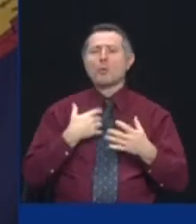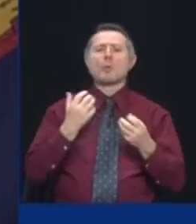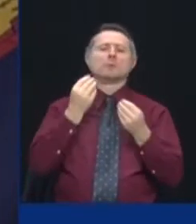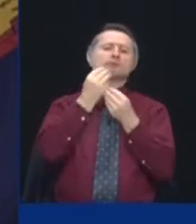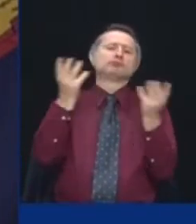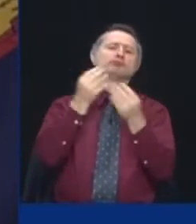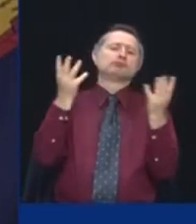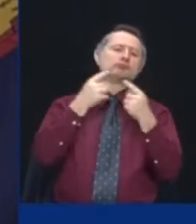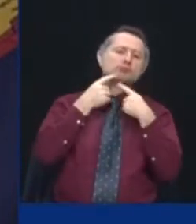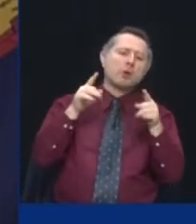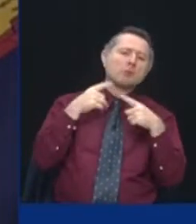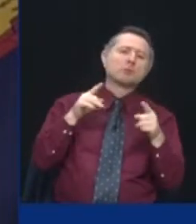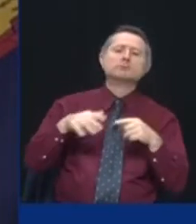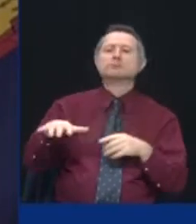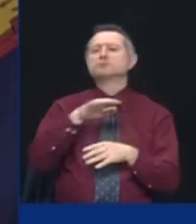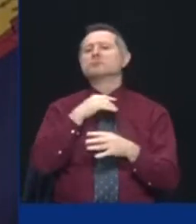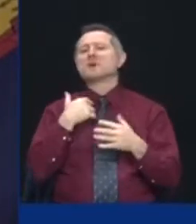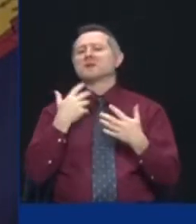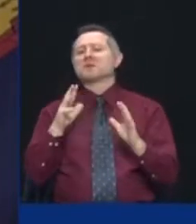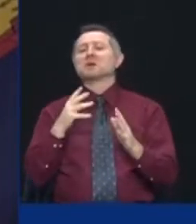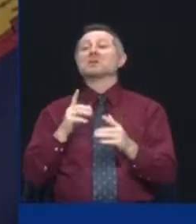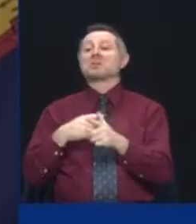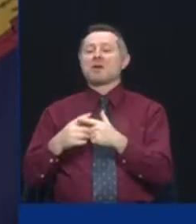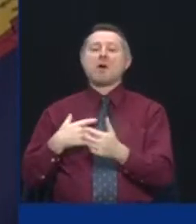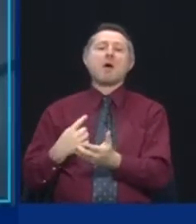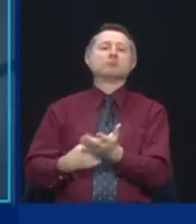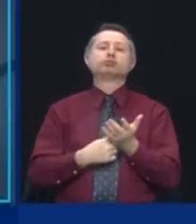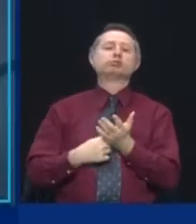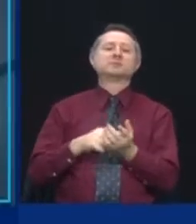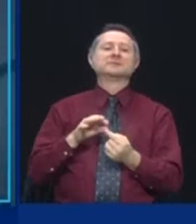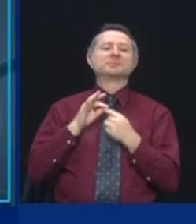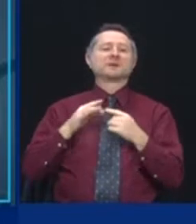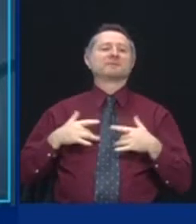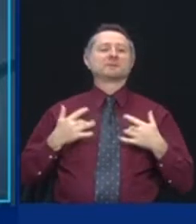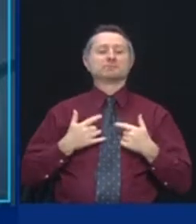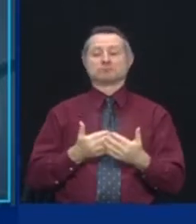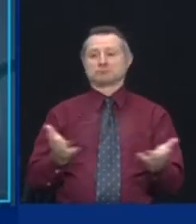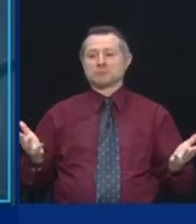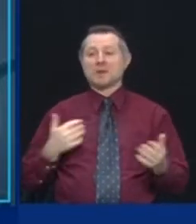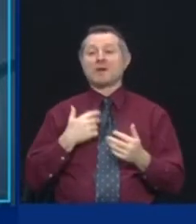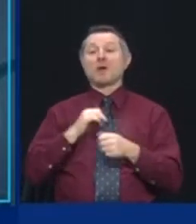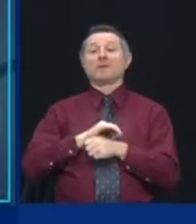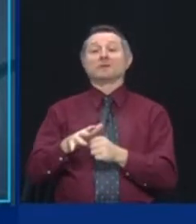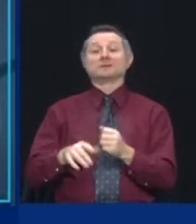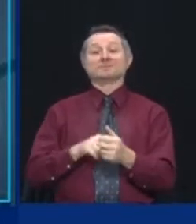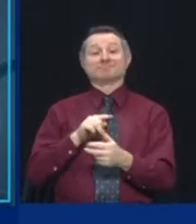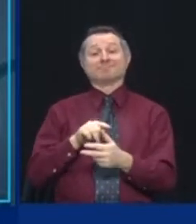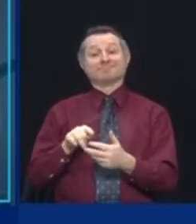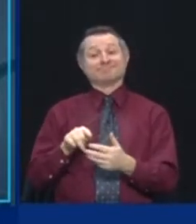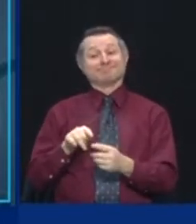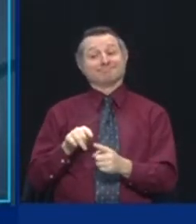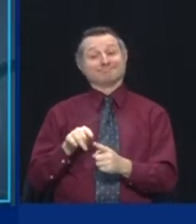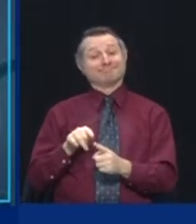BIG TITLE, BIG JOB. LET'S MAKE SOME ANNOUNCEMENTS AND THEN WE WILL GET SOME